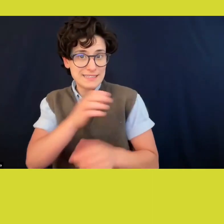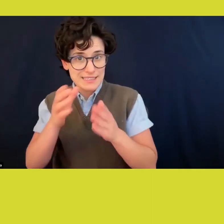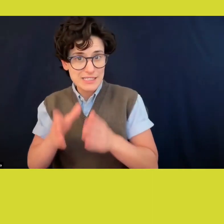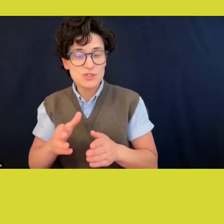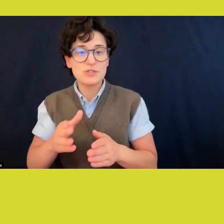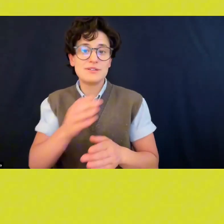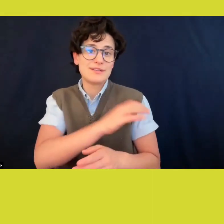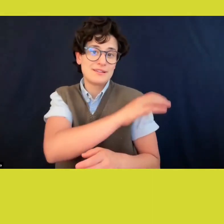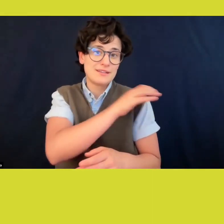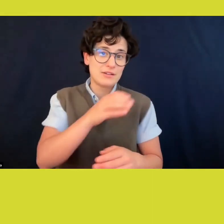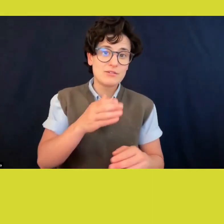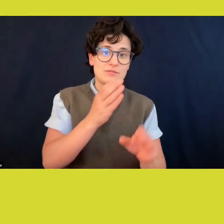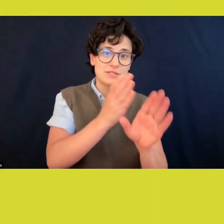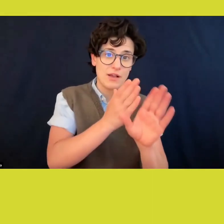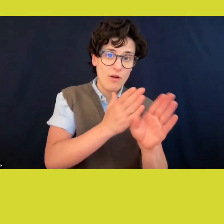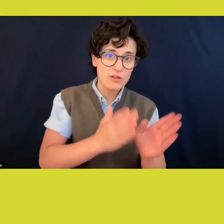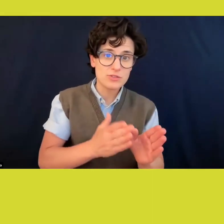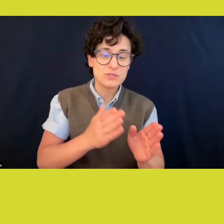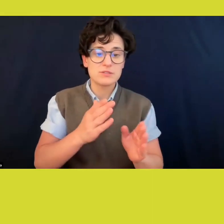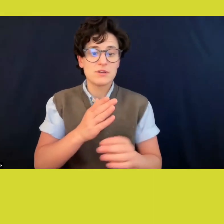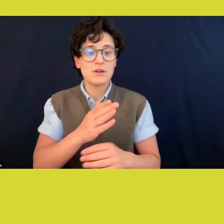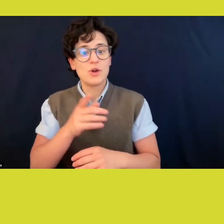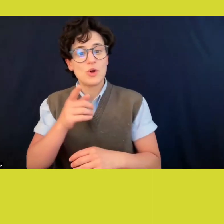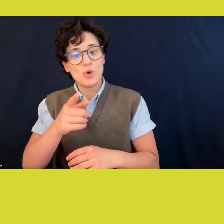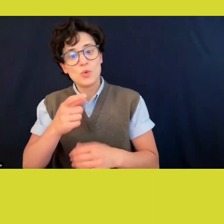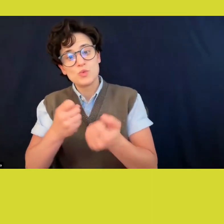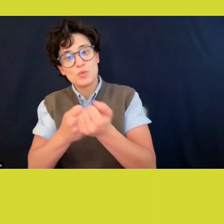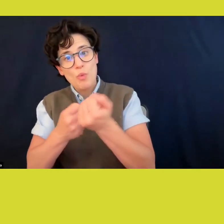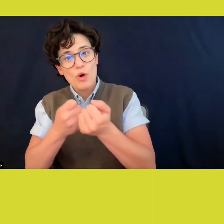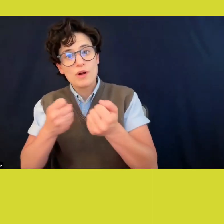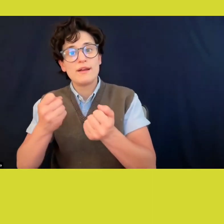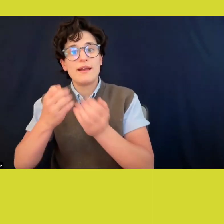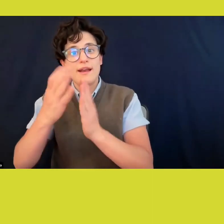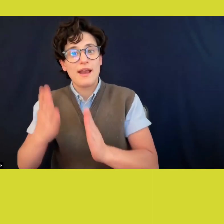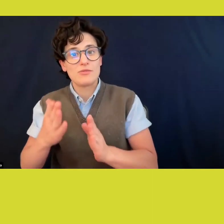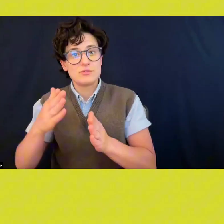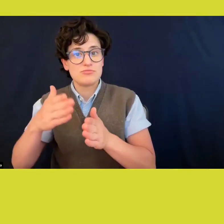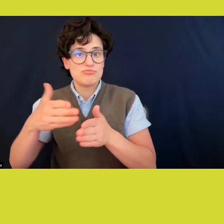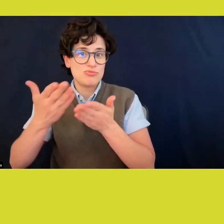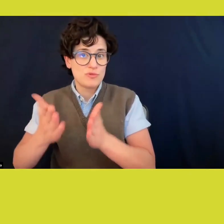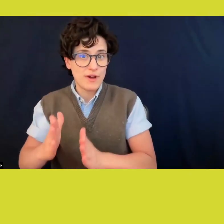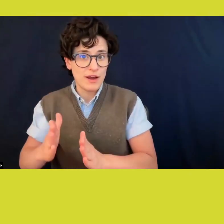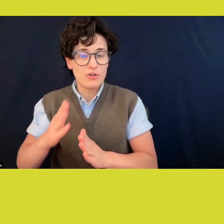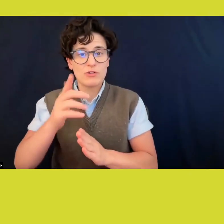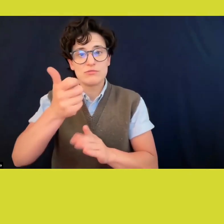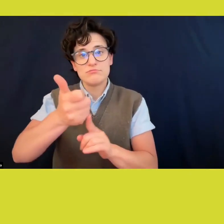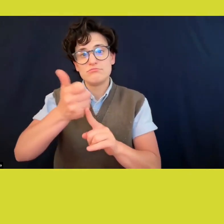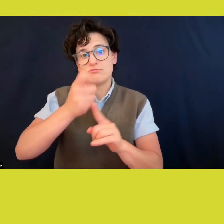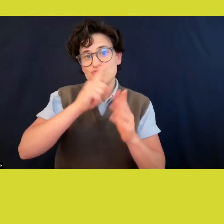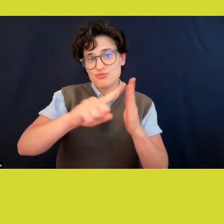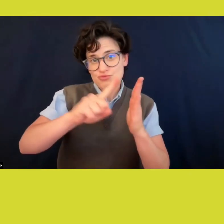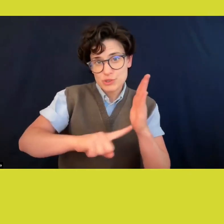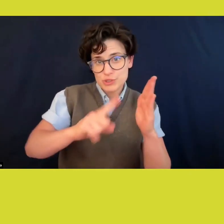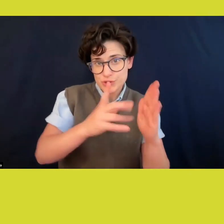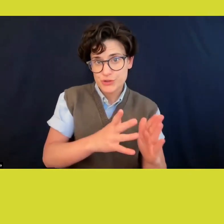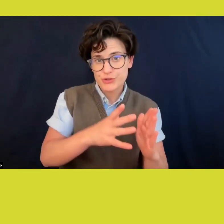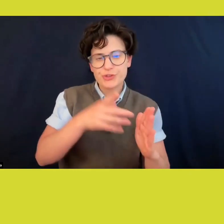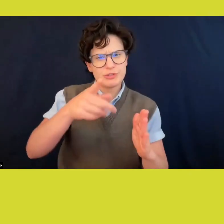supported housing provider but also a researcher. And you did some key studies showing the